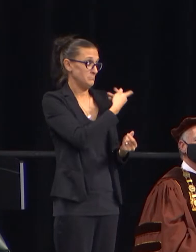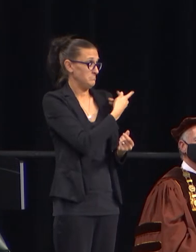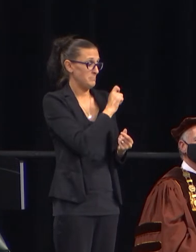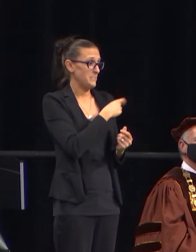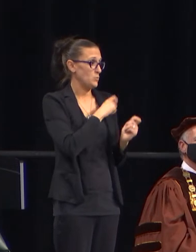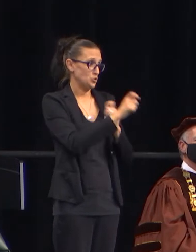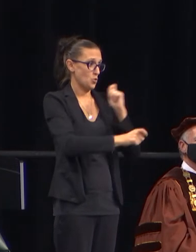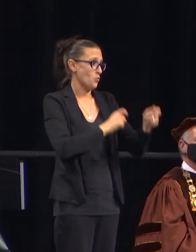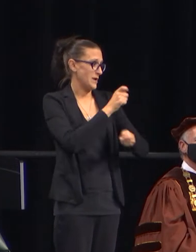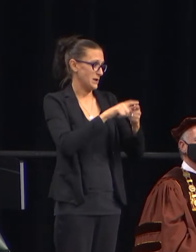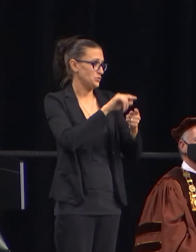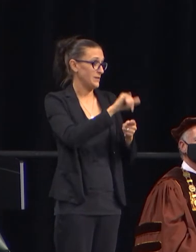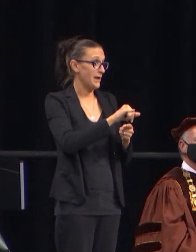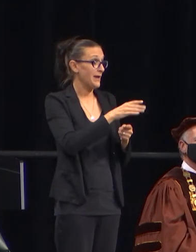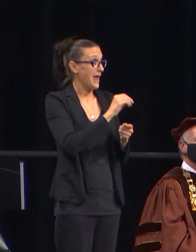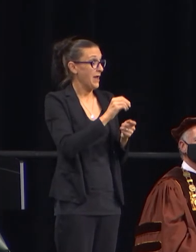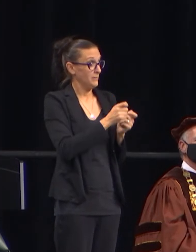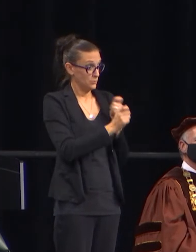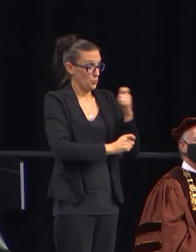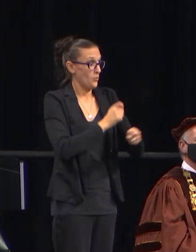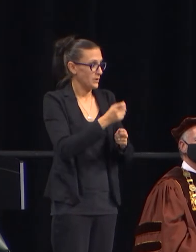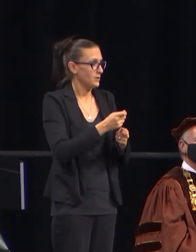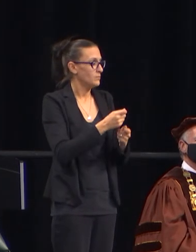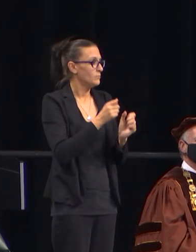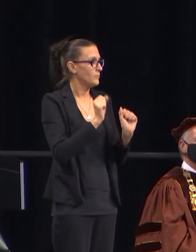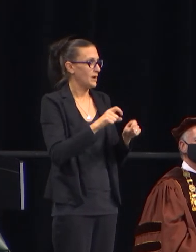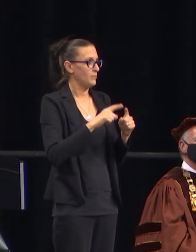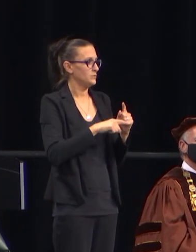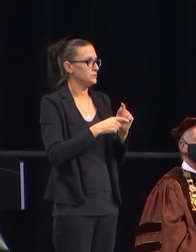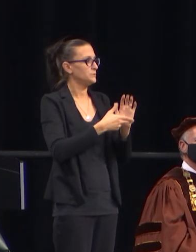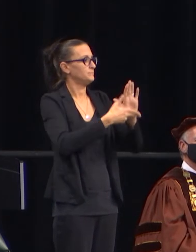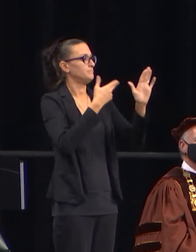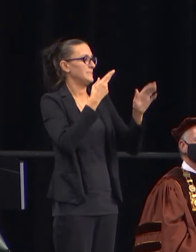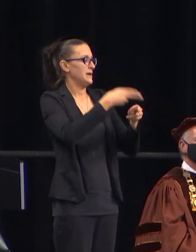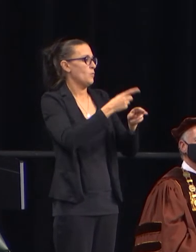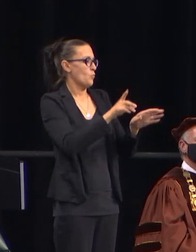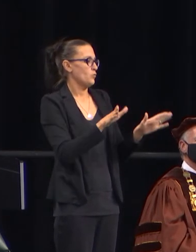and in doing so, we named a room in memory of our son, Joey.